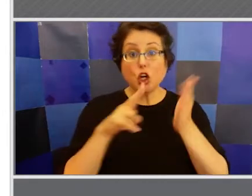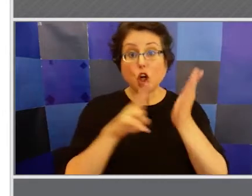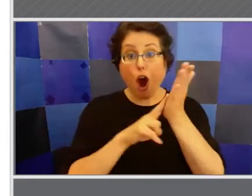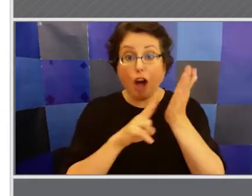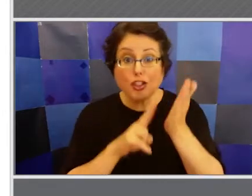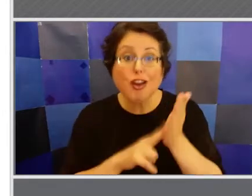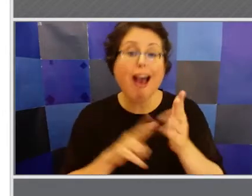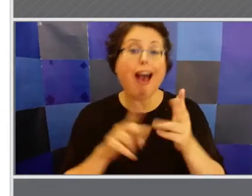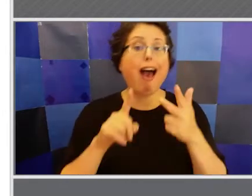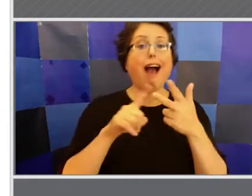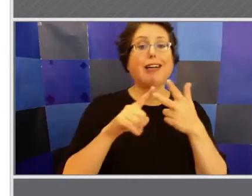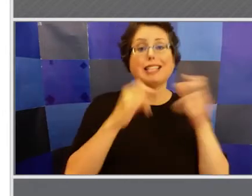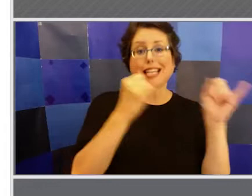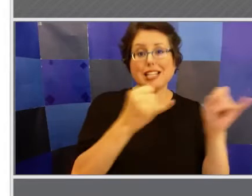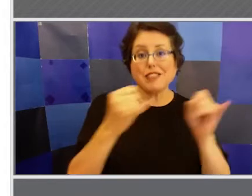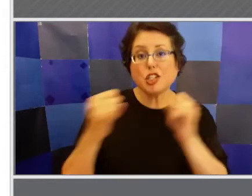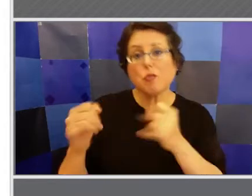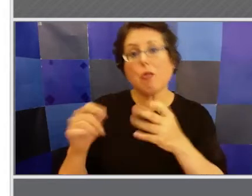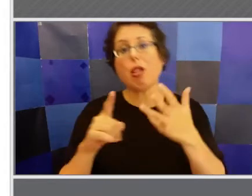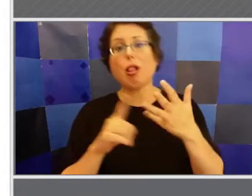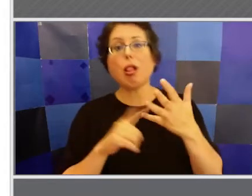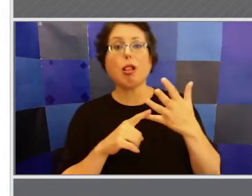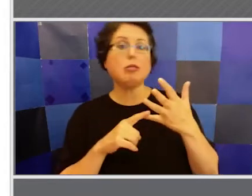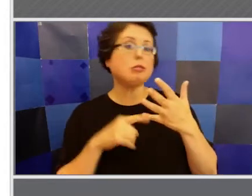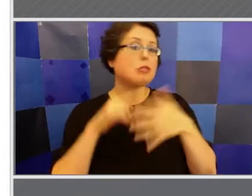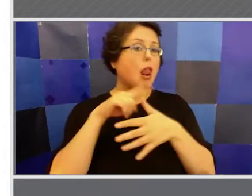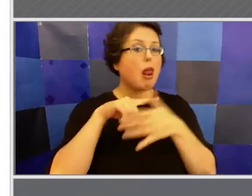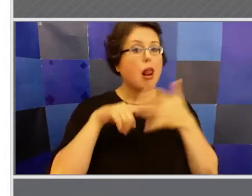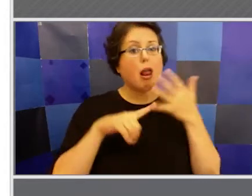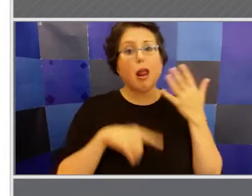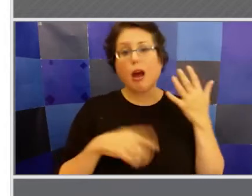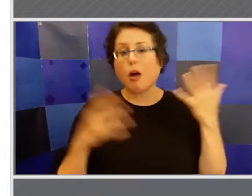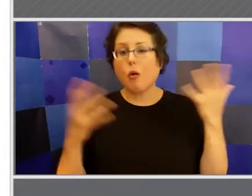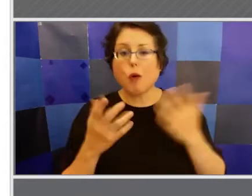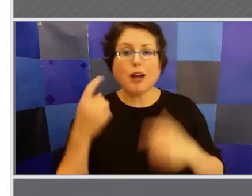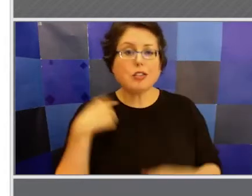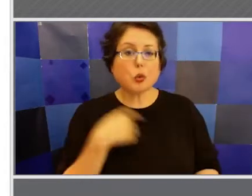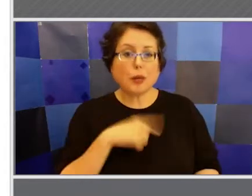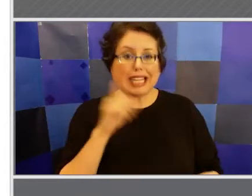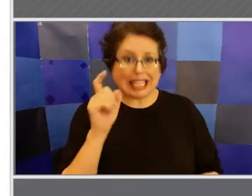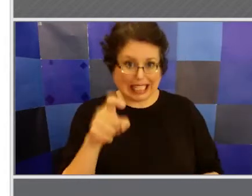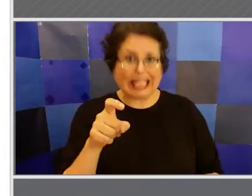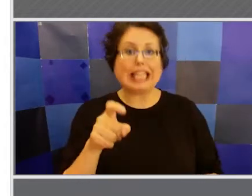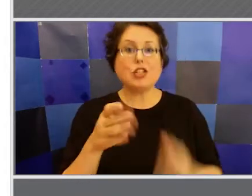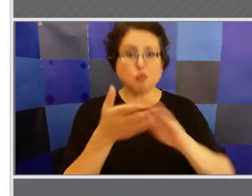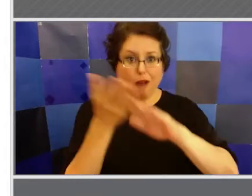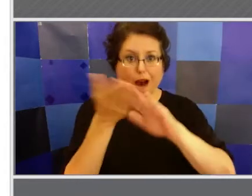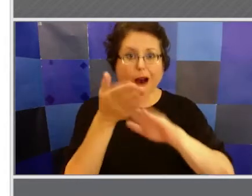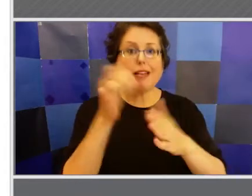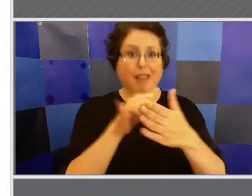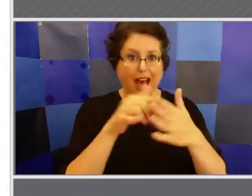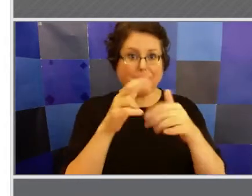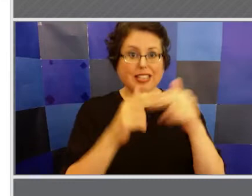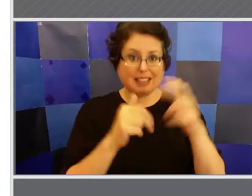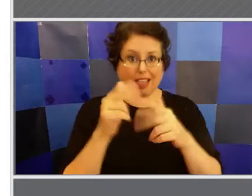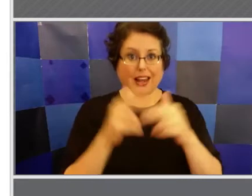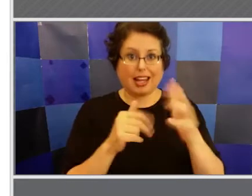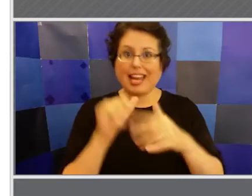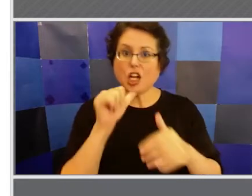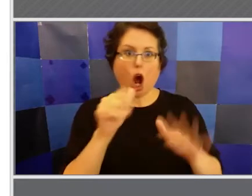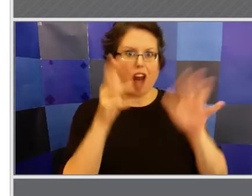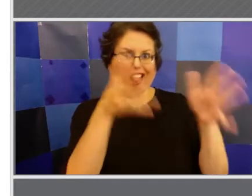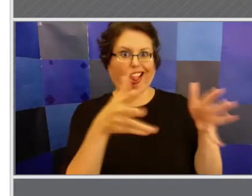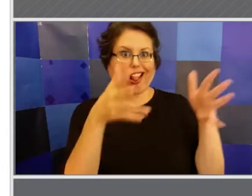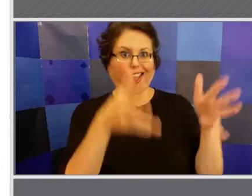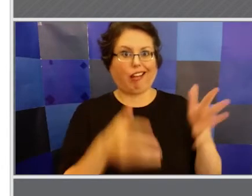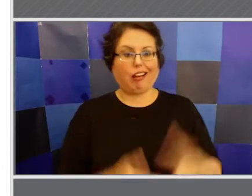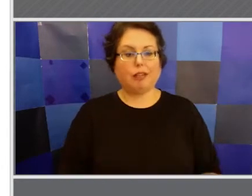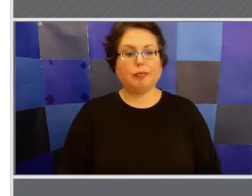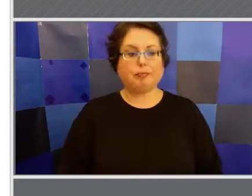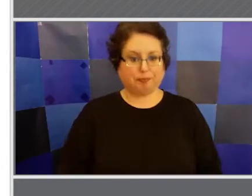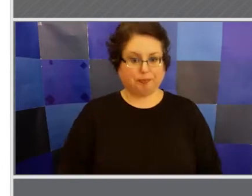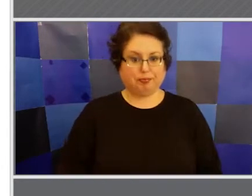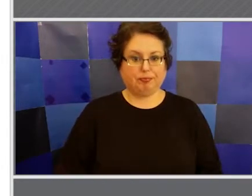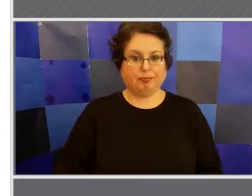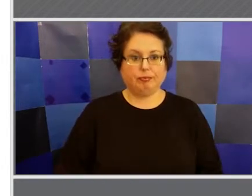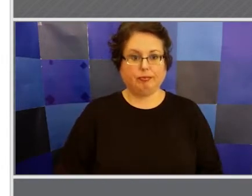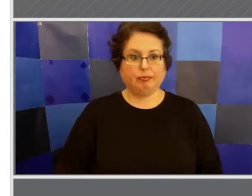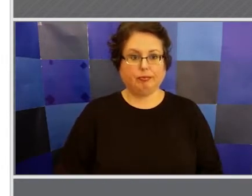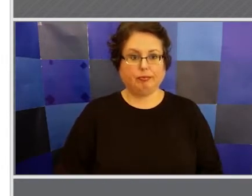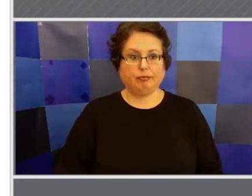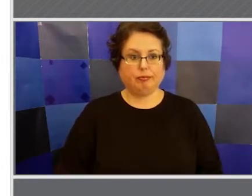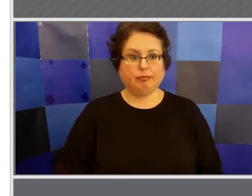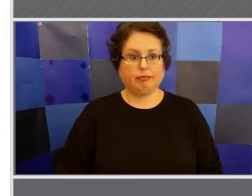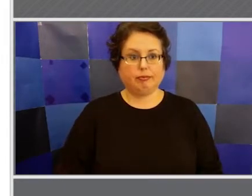staff that individuals, how, what will it take to make sure that that